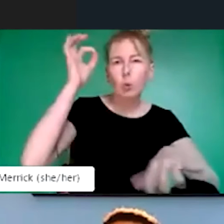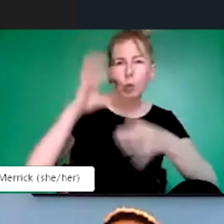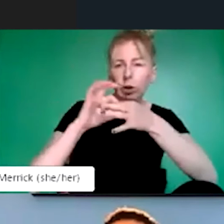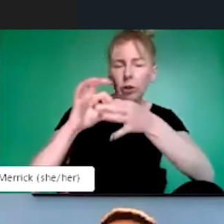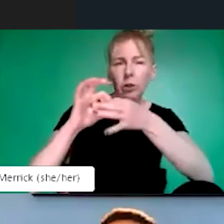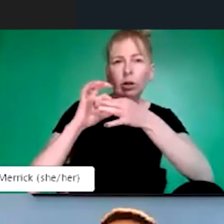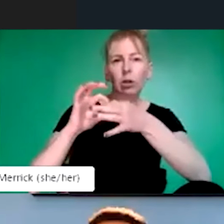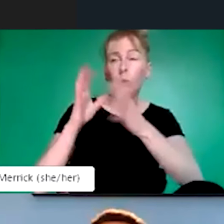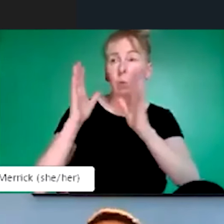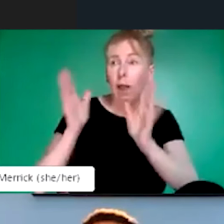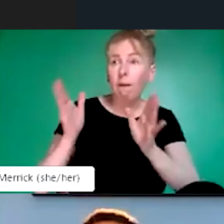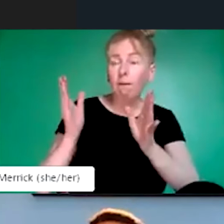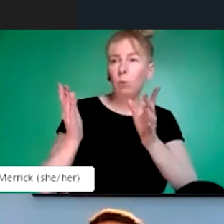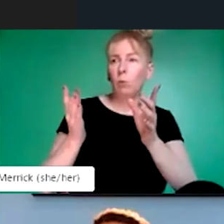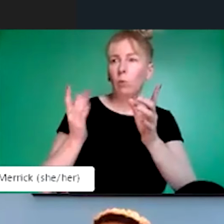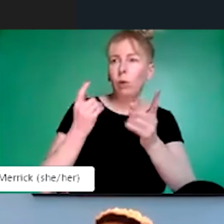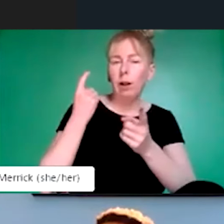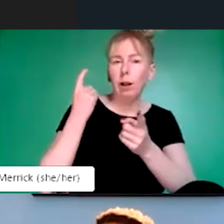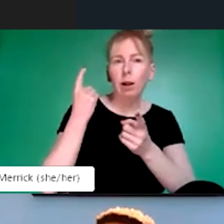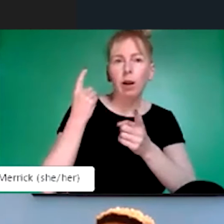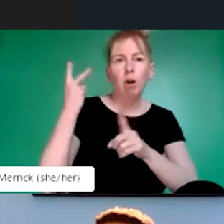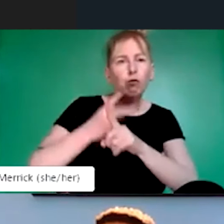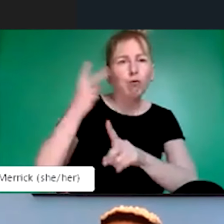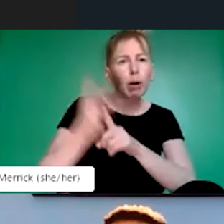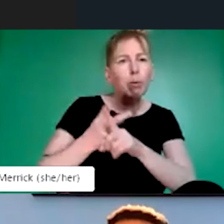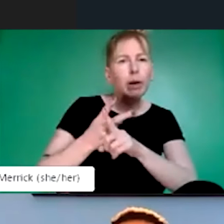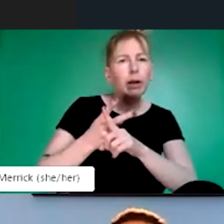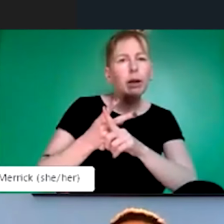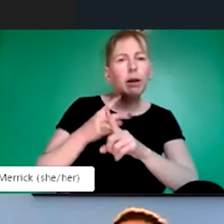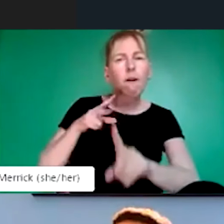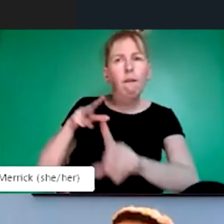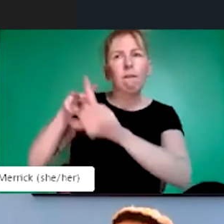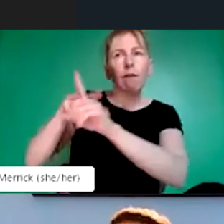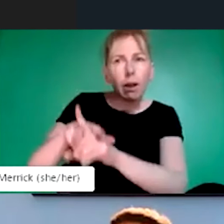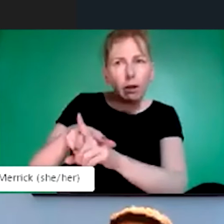to show the institution how much it doesn't care? Right? Like we have to find a way that